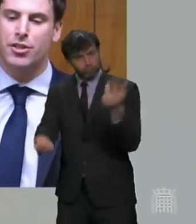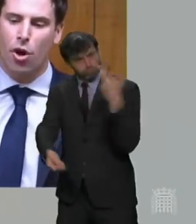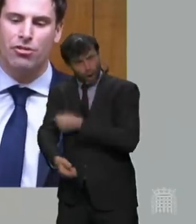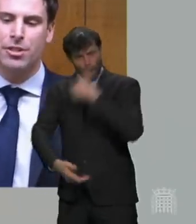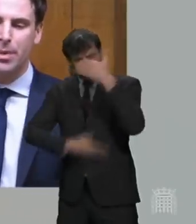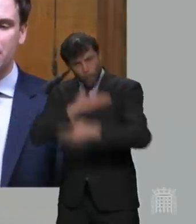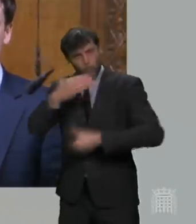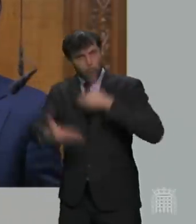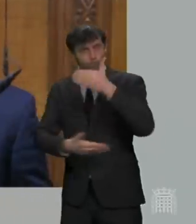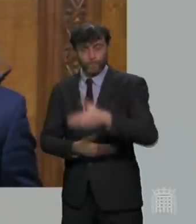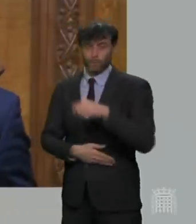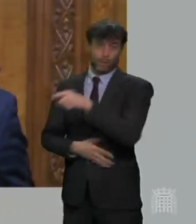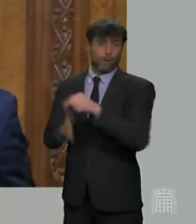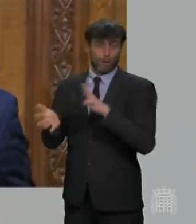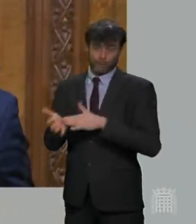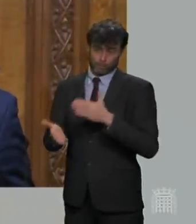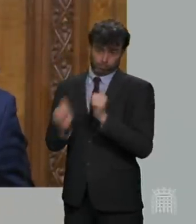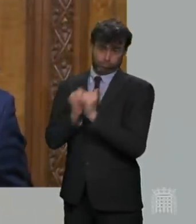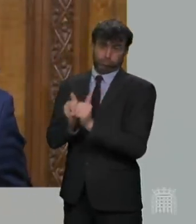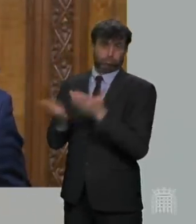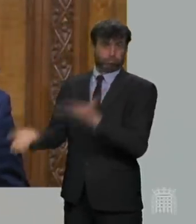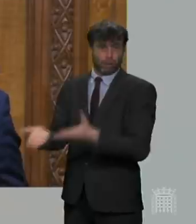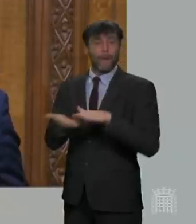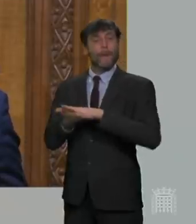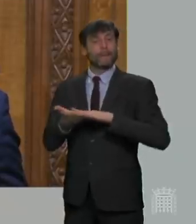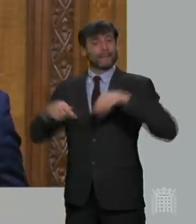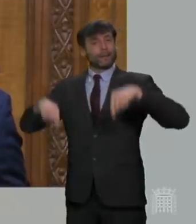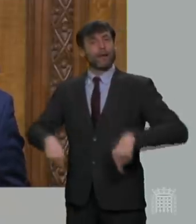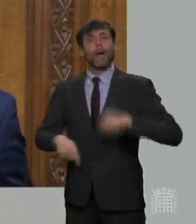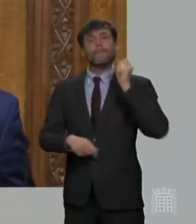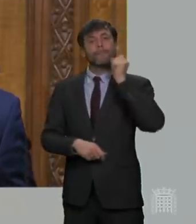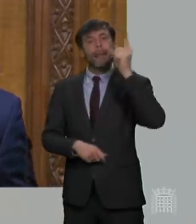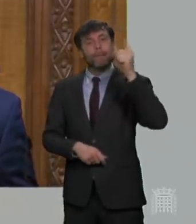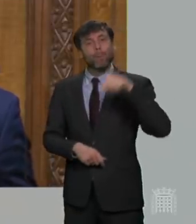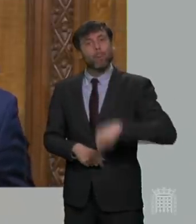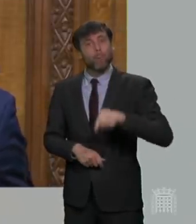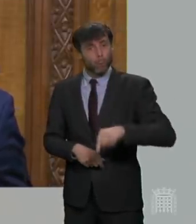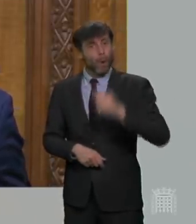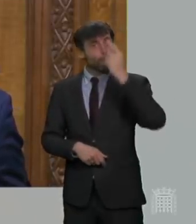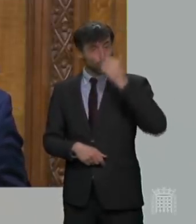tourism businesses in Blackpool can look forward to a successful summer season when the economy